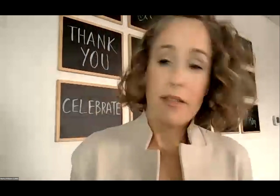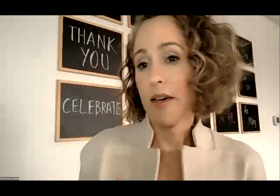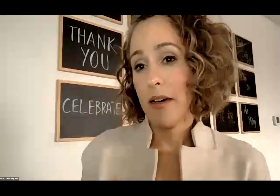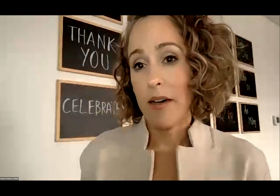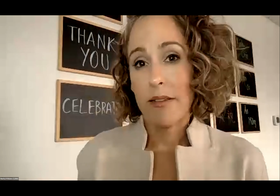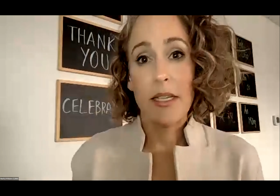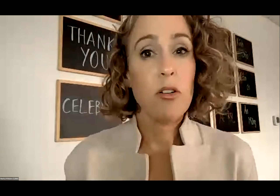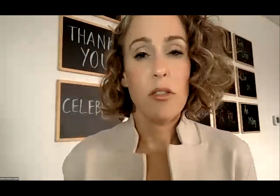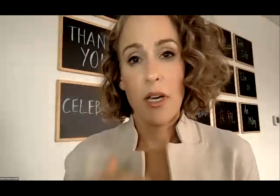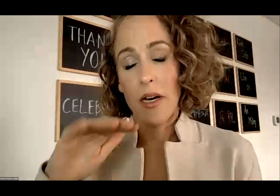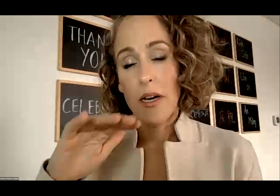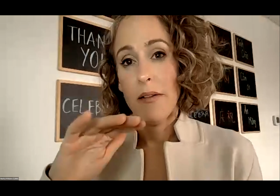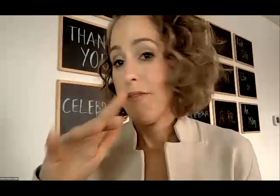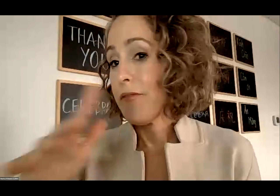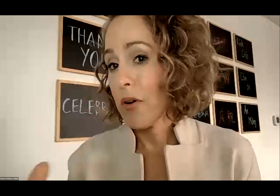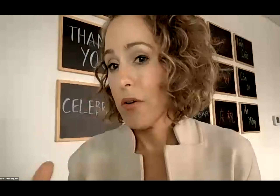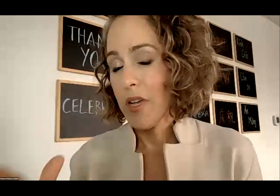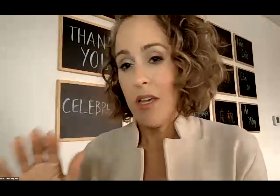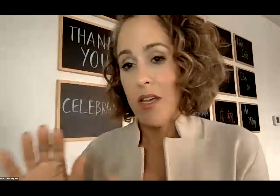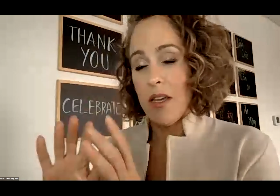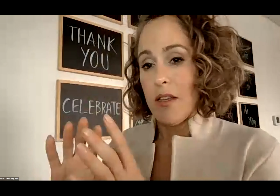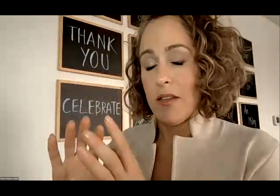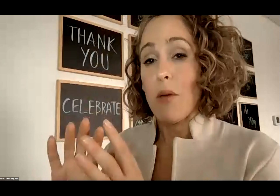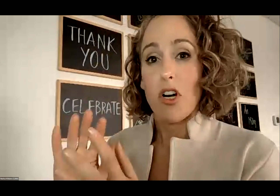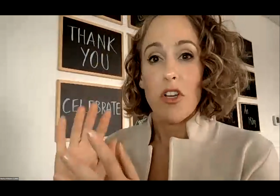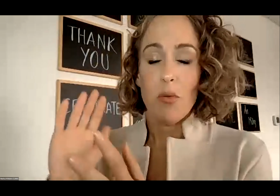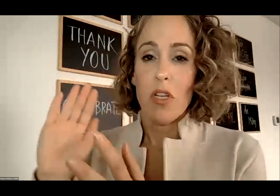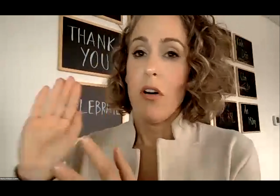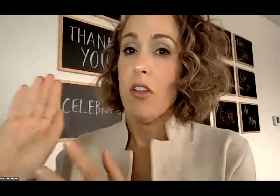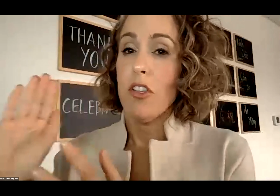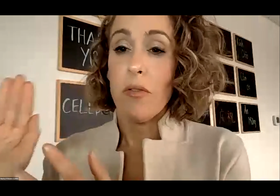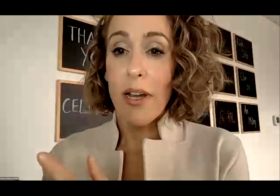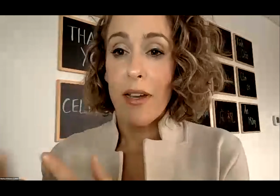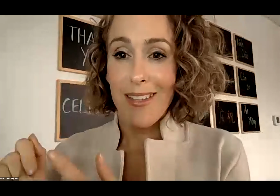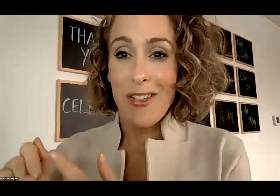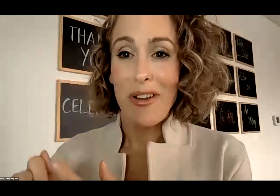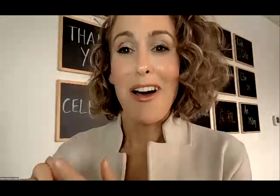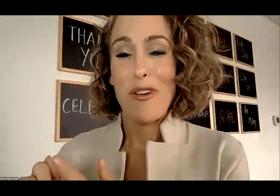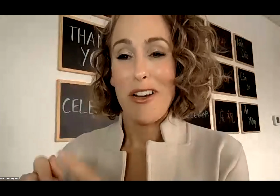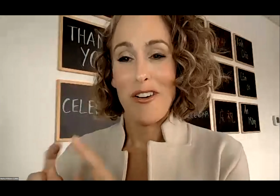It's a single phone number. You would call directly to an operator